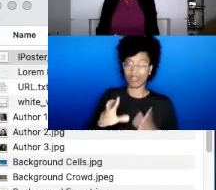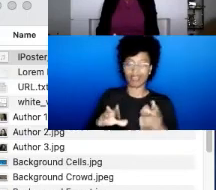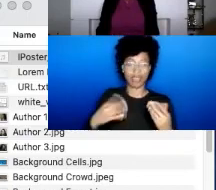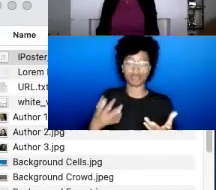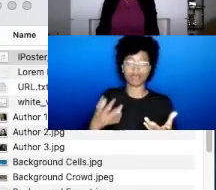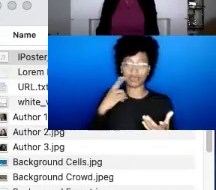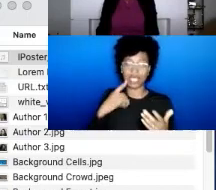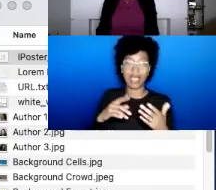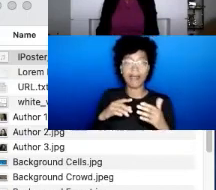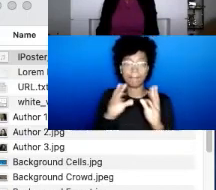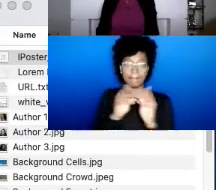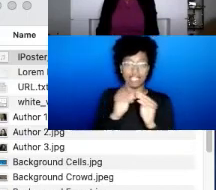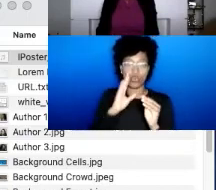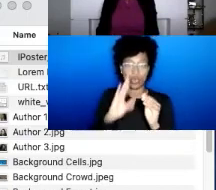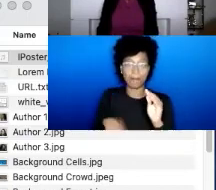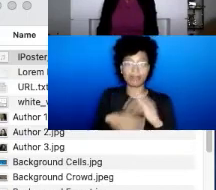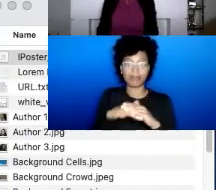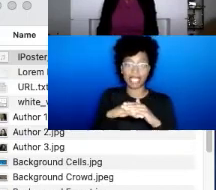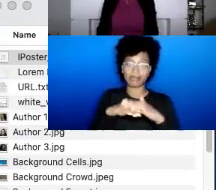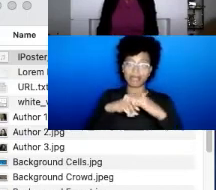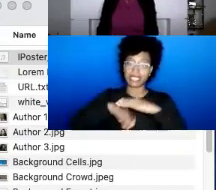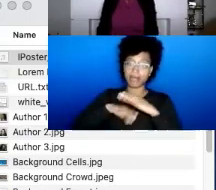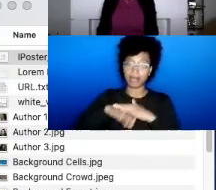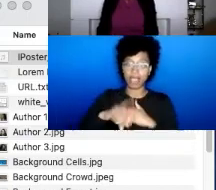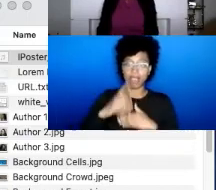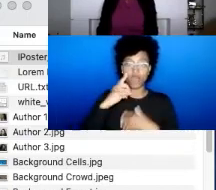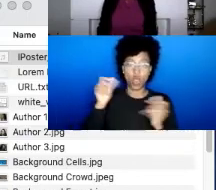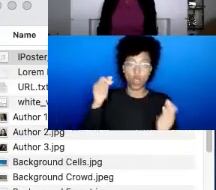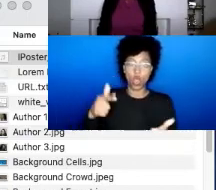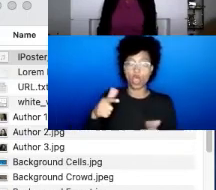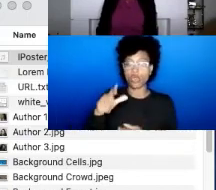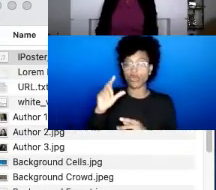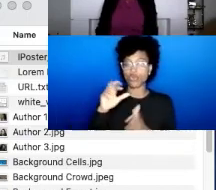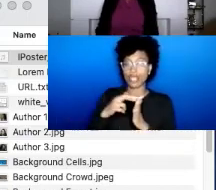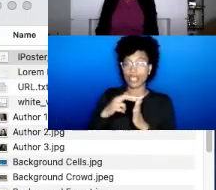accessible for registrants. 07:41:42 Tony?